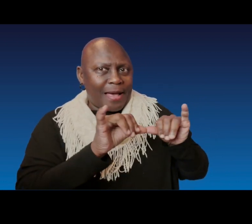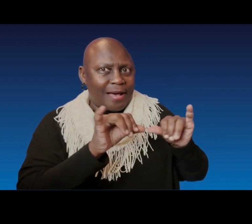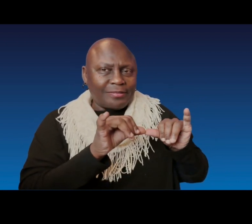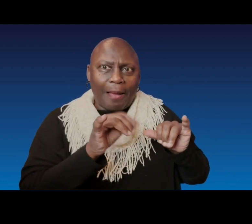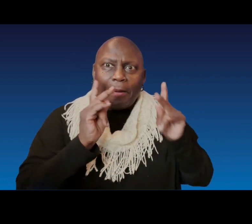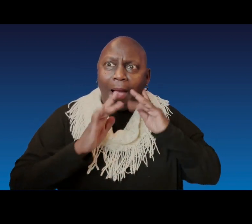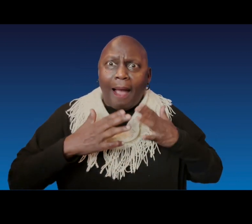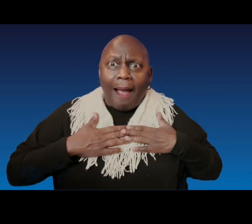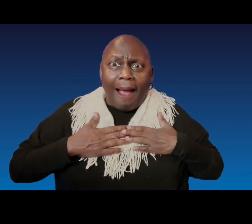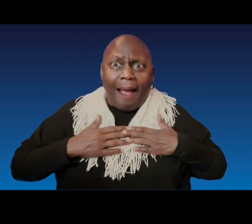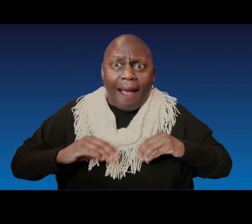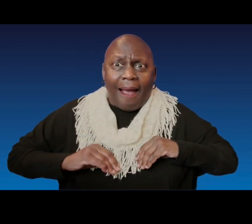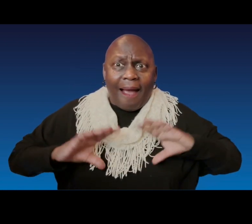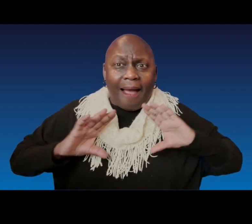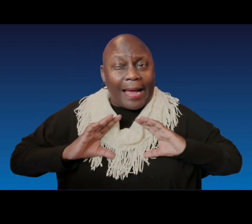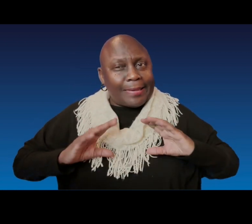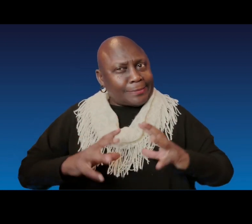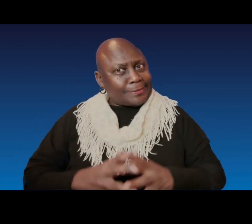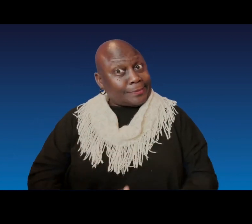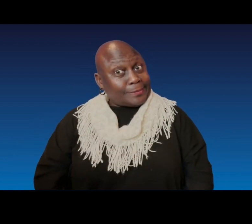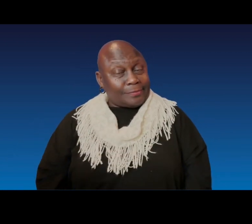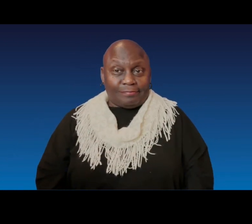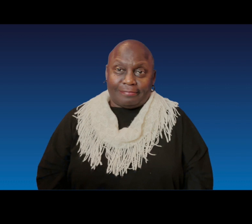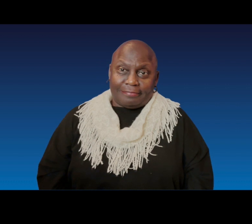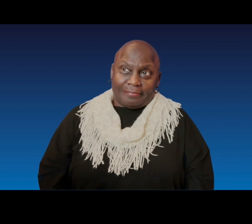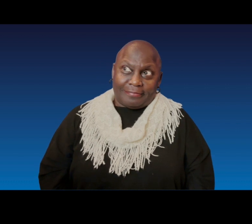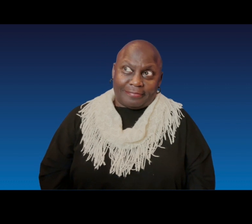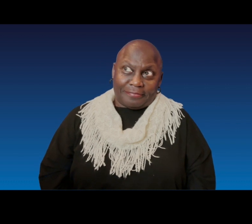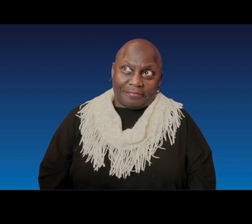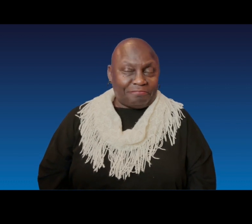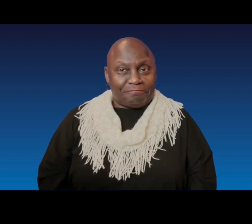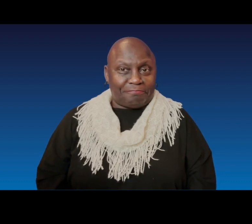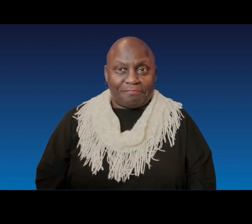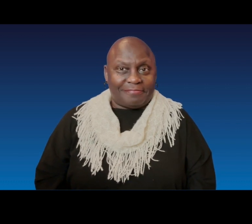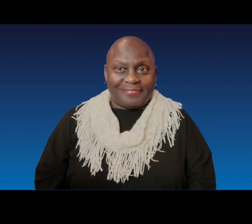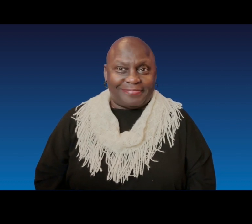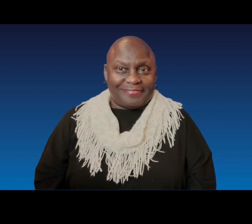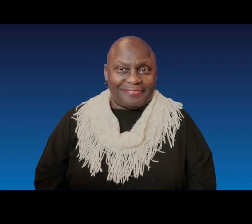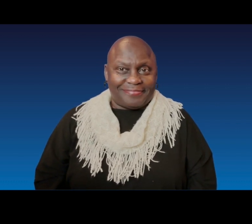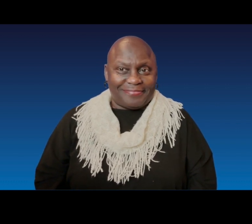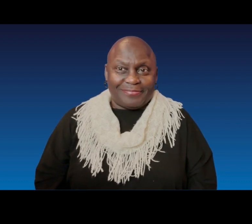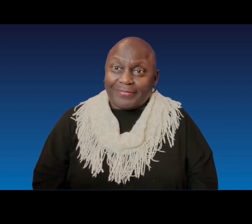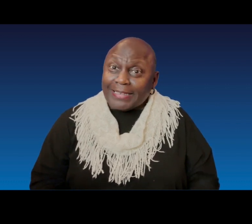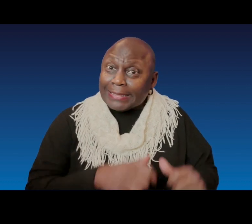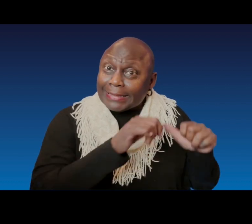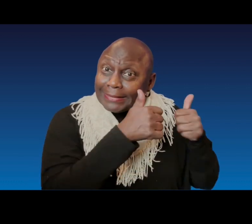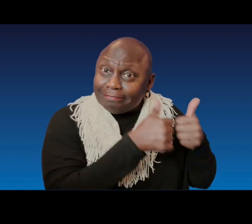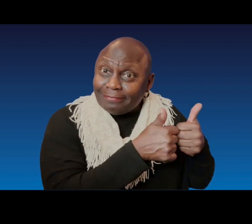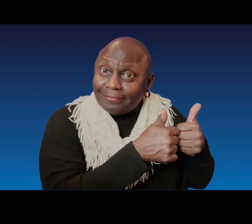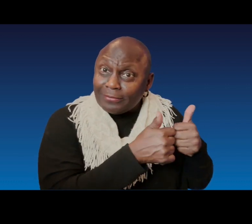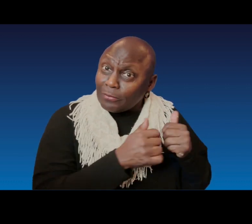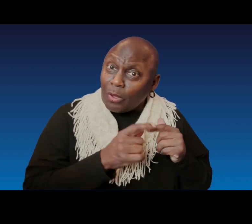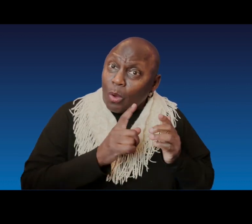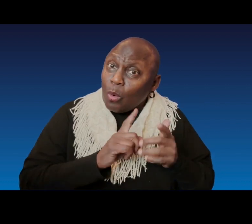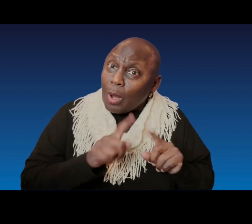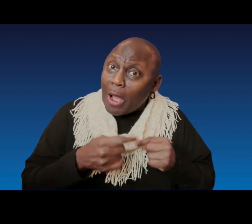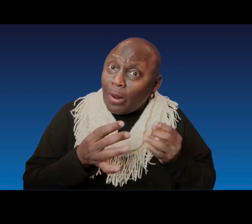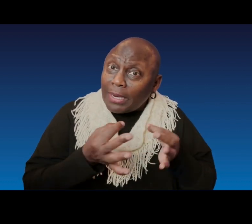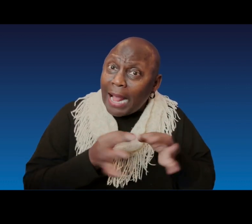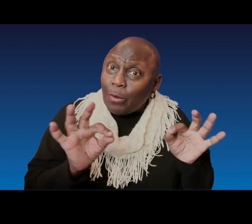Great, that shows an improvement and is measurable. So people are happy and their egos are boosted. Really?